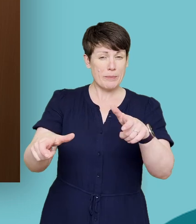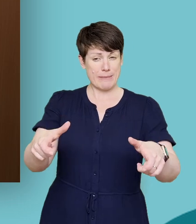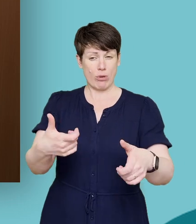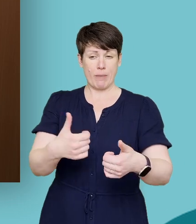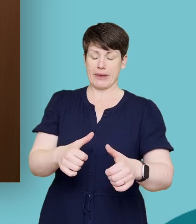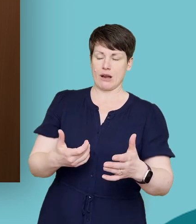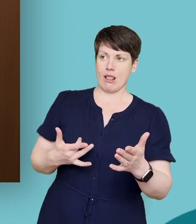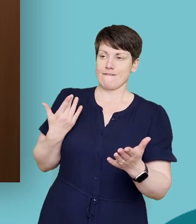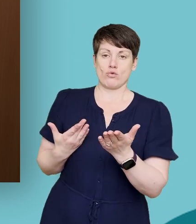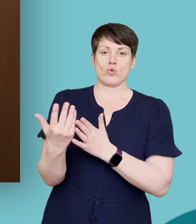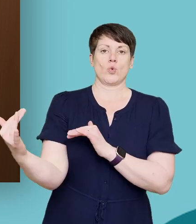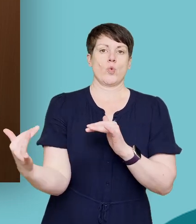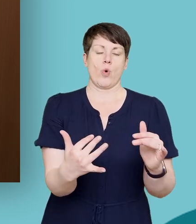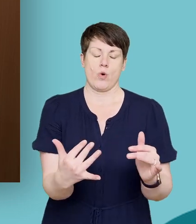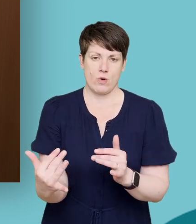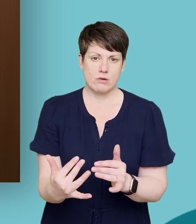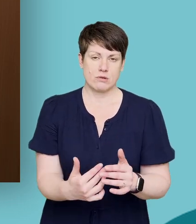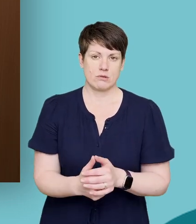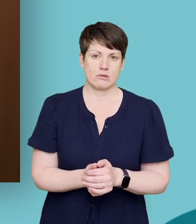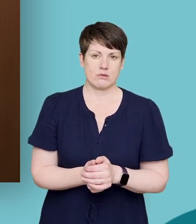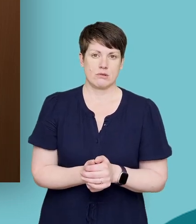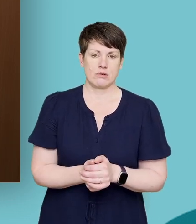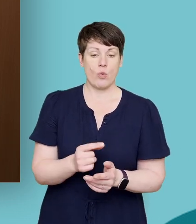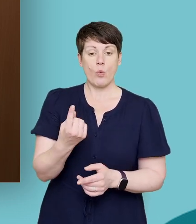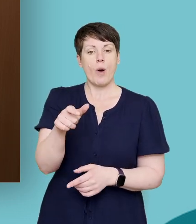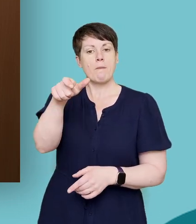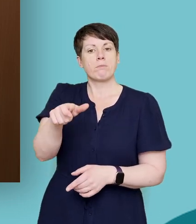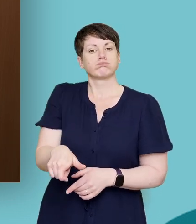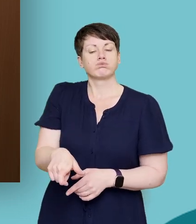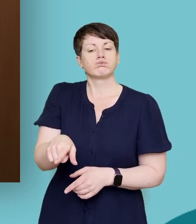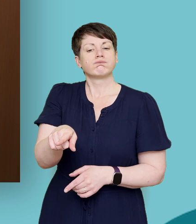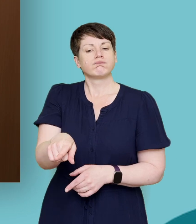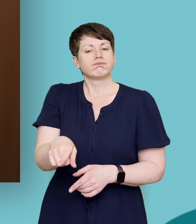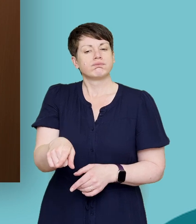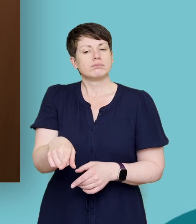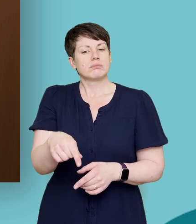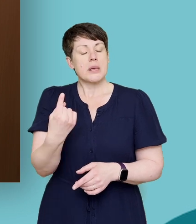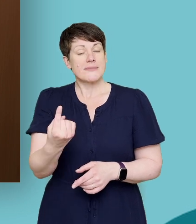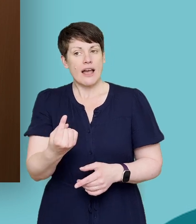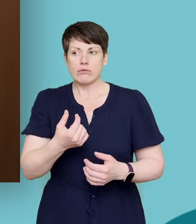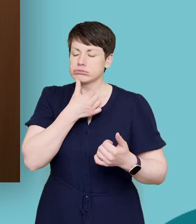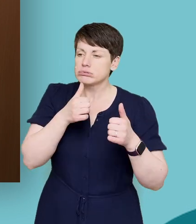And one of these Quakers, much loved in this particular village, caught typhoid